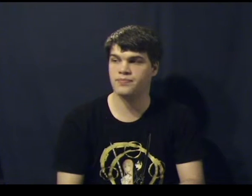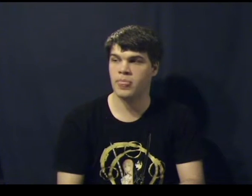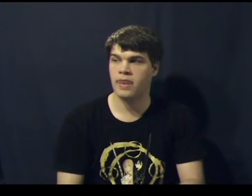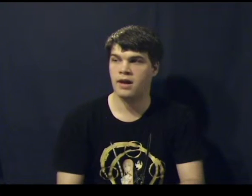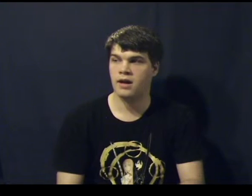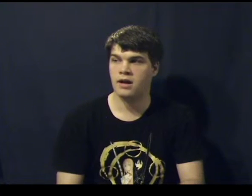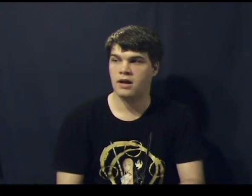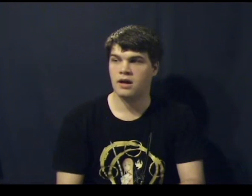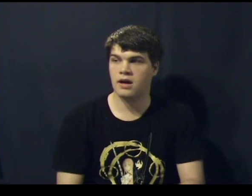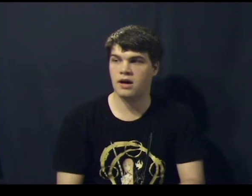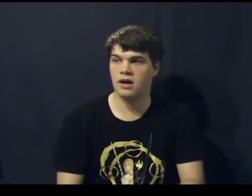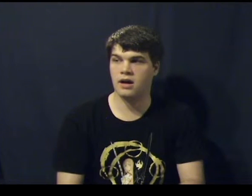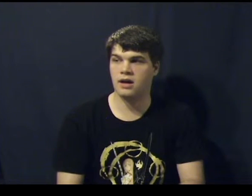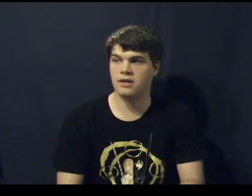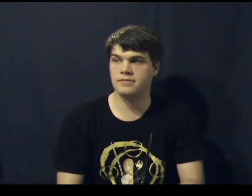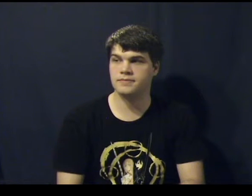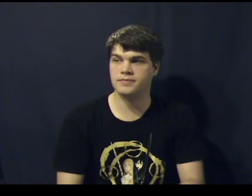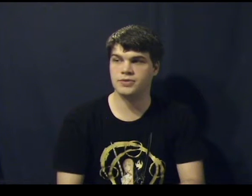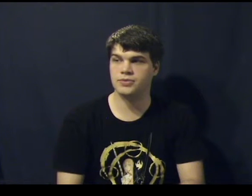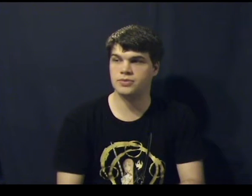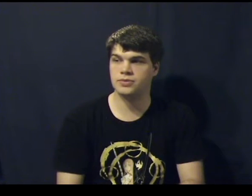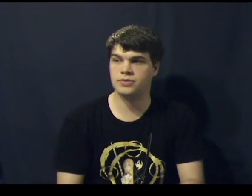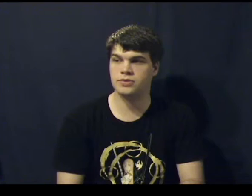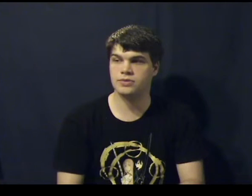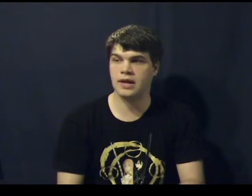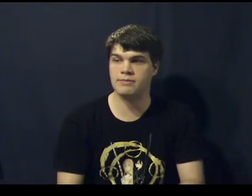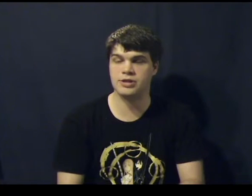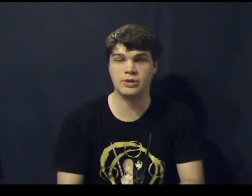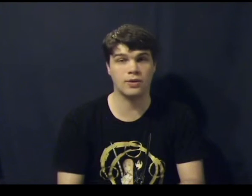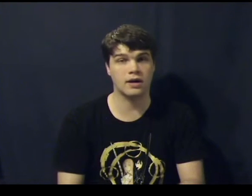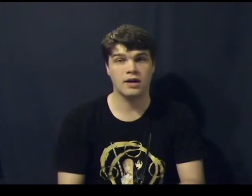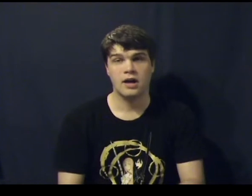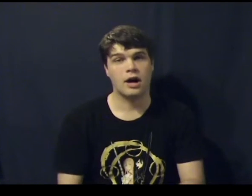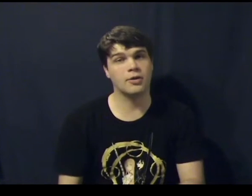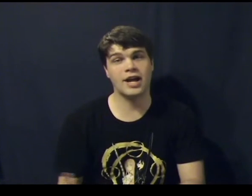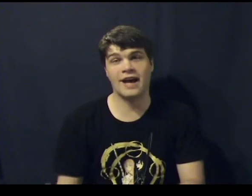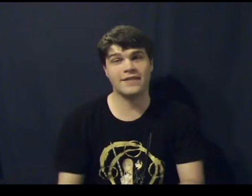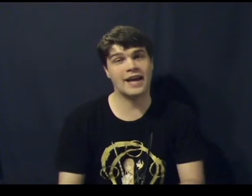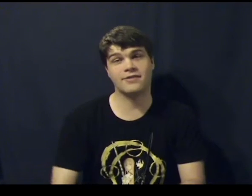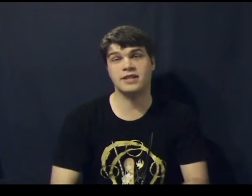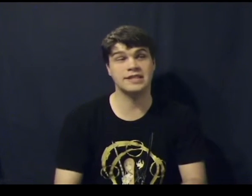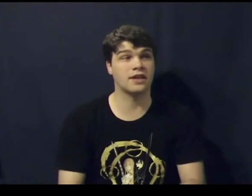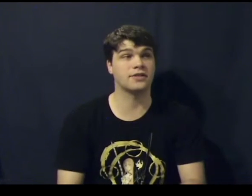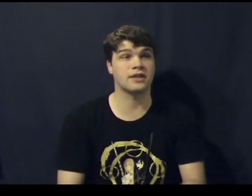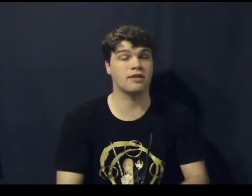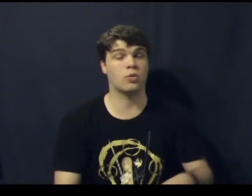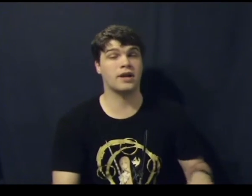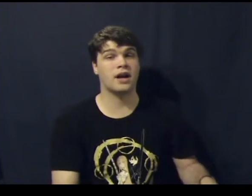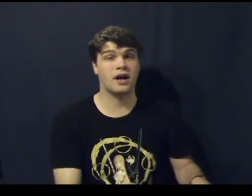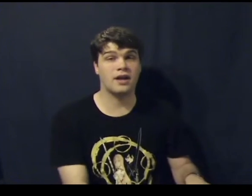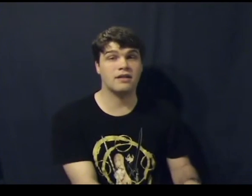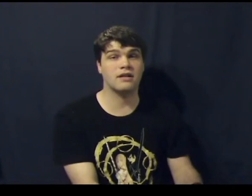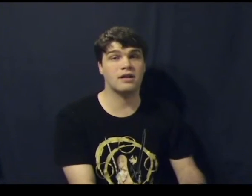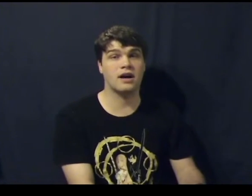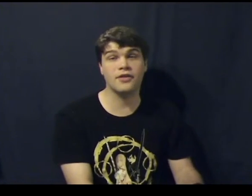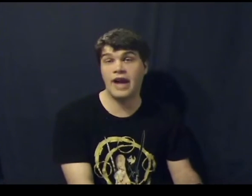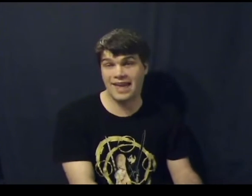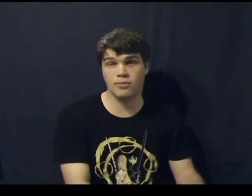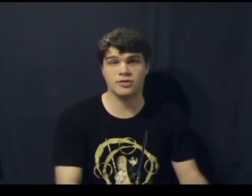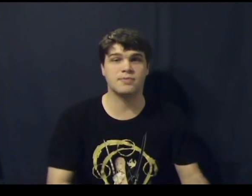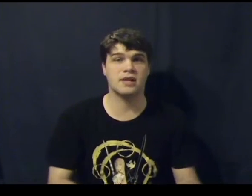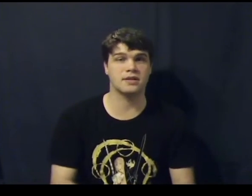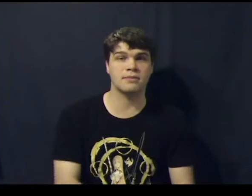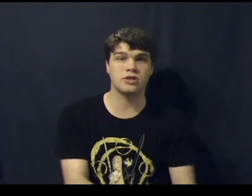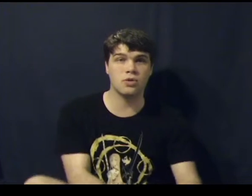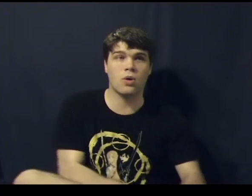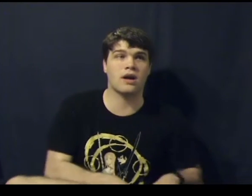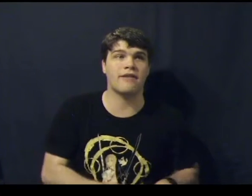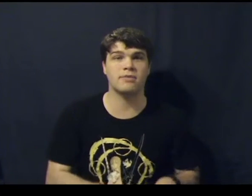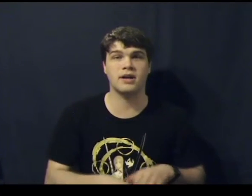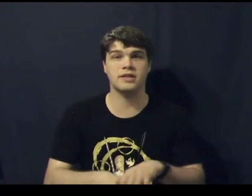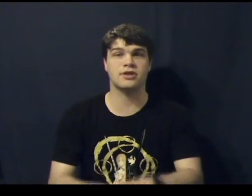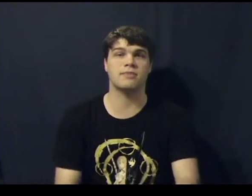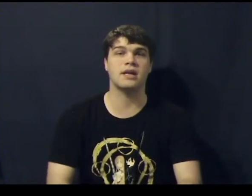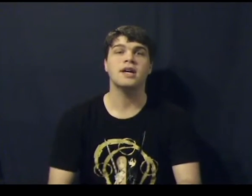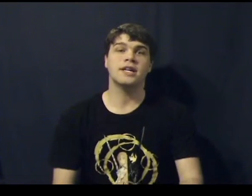Umm.. I'm sure I'm going to have to have another one on other animals because I'm sure everybody's going to be